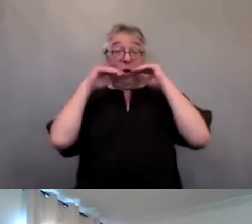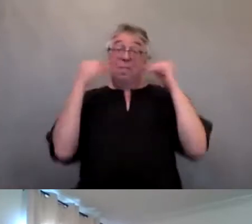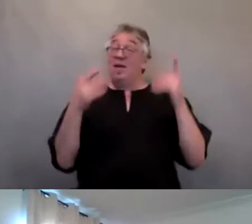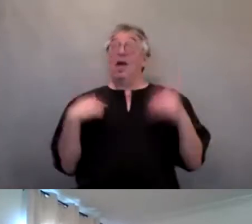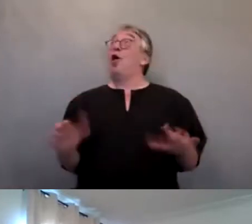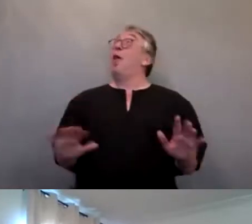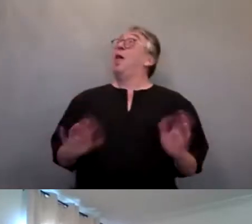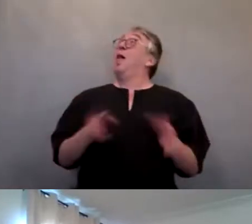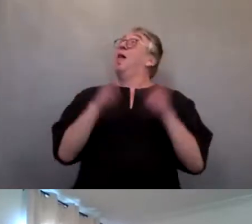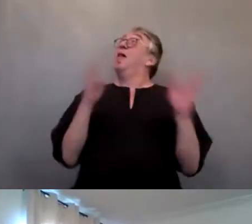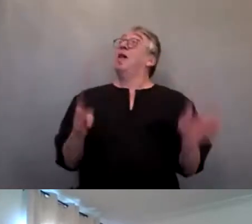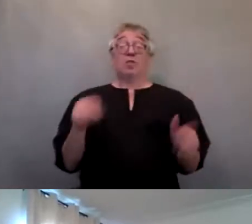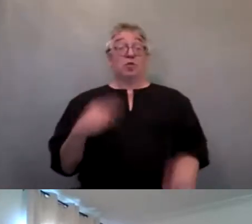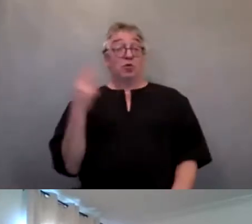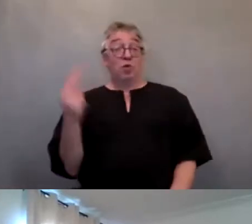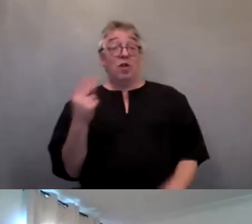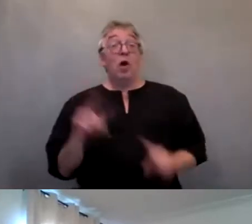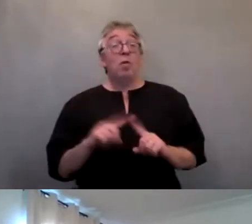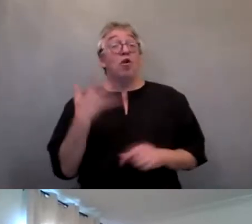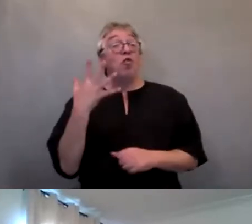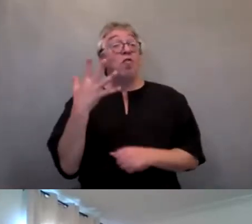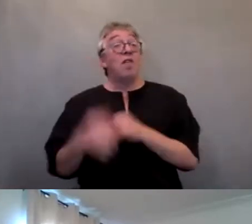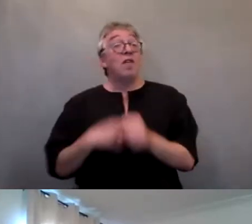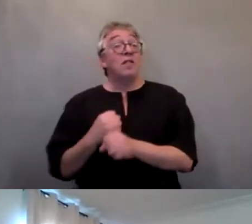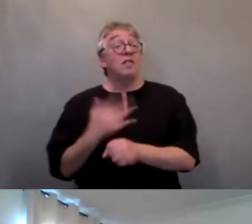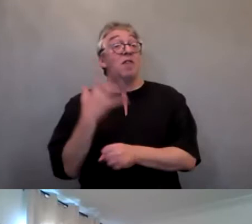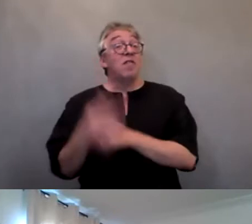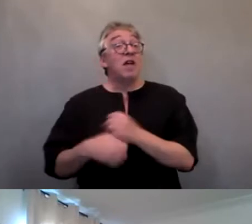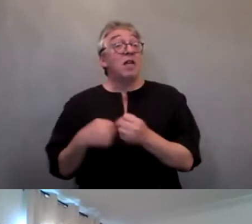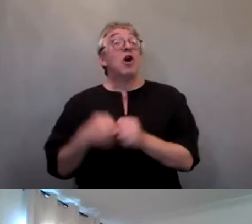people are very unhappy that they live here,